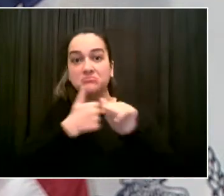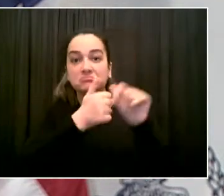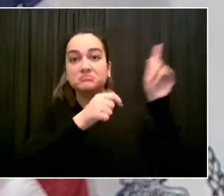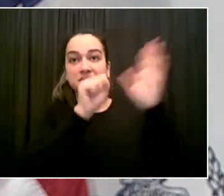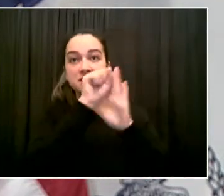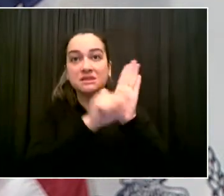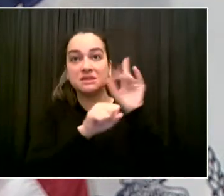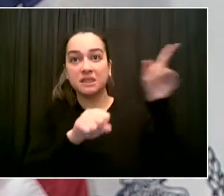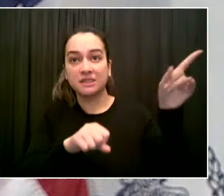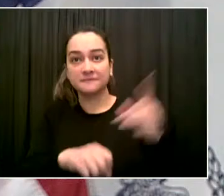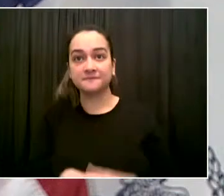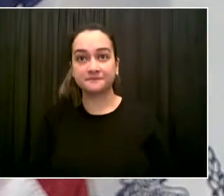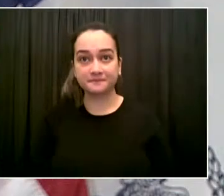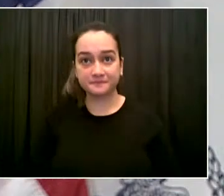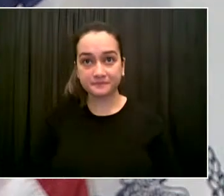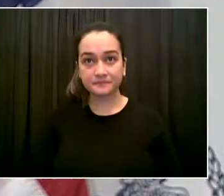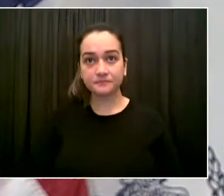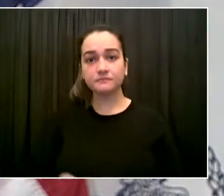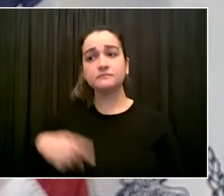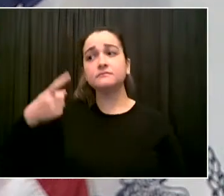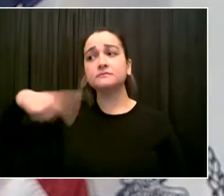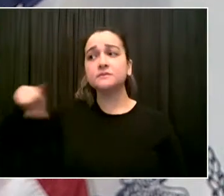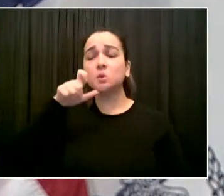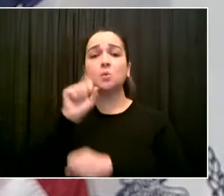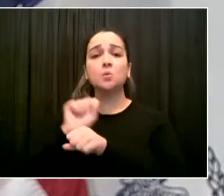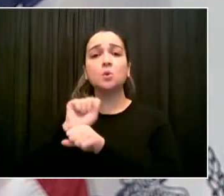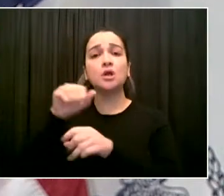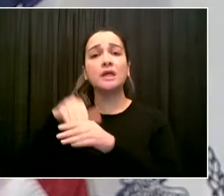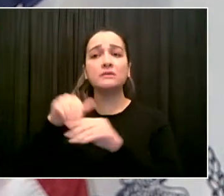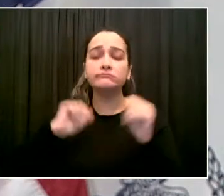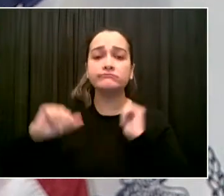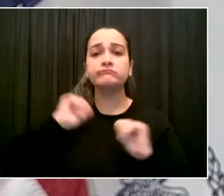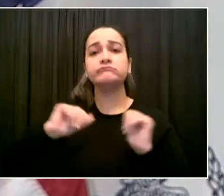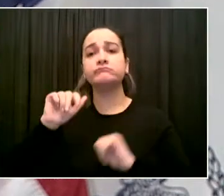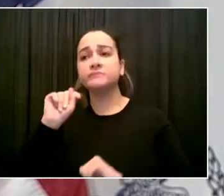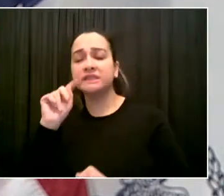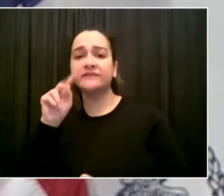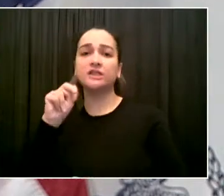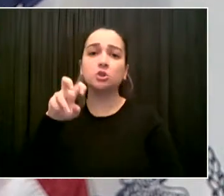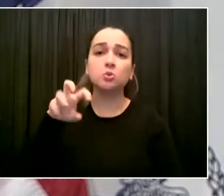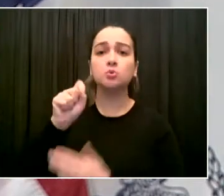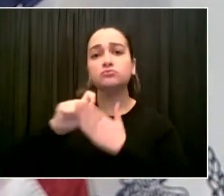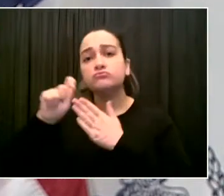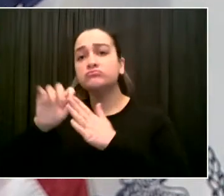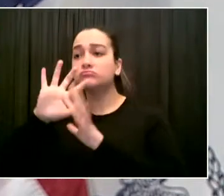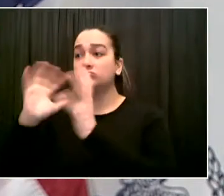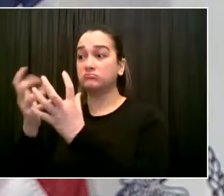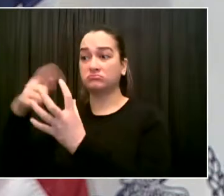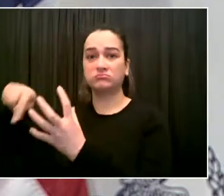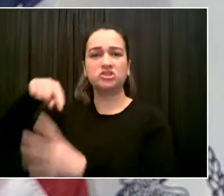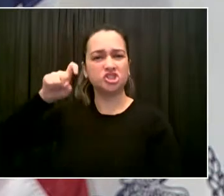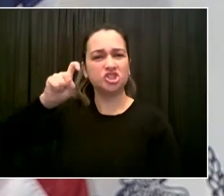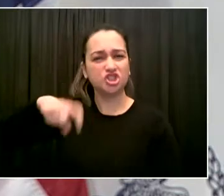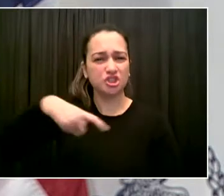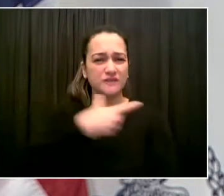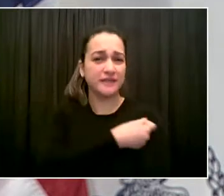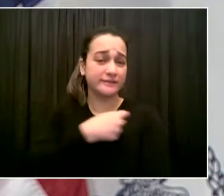MEDIA SHOULD BE VACCINATED. I THINK PRESIDENT JOE BIDEN HAS IT RIGHT, MAY 1 IS